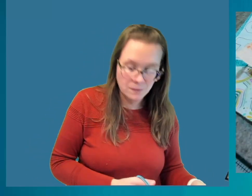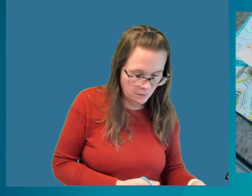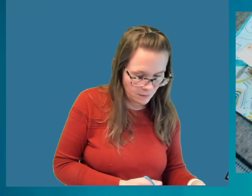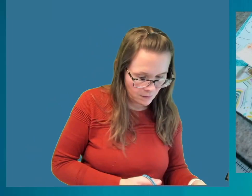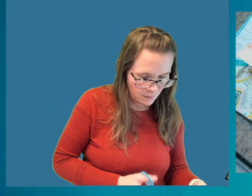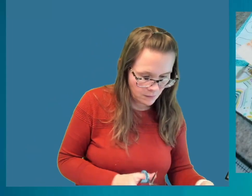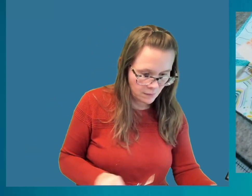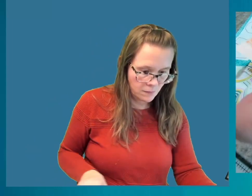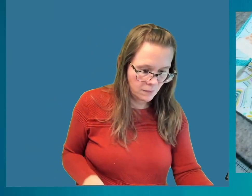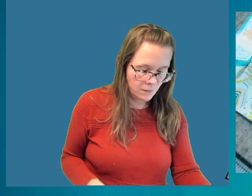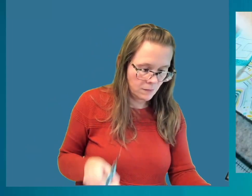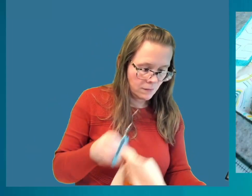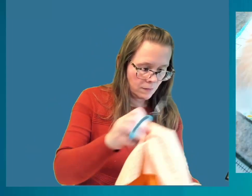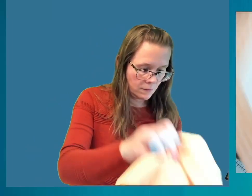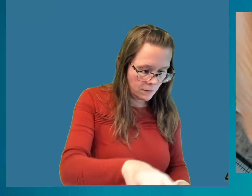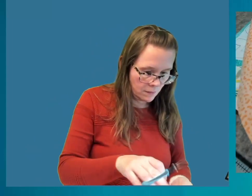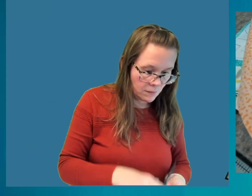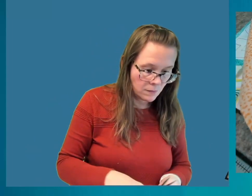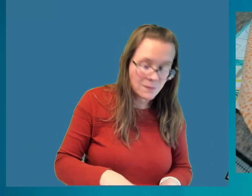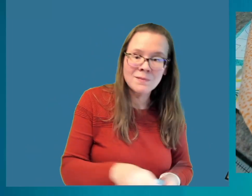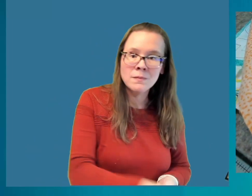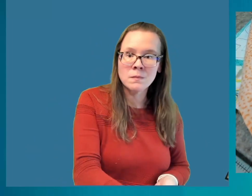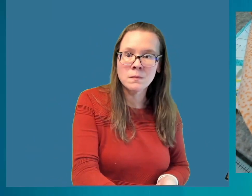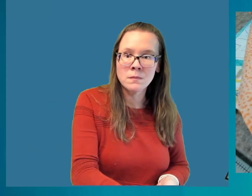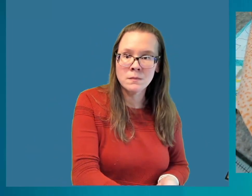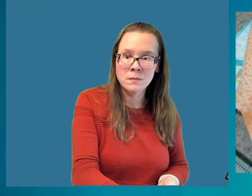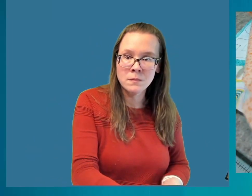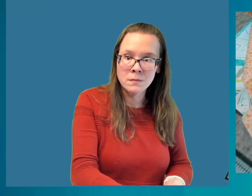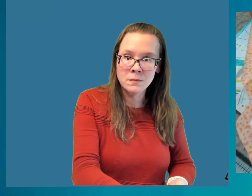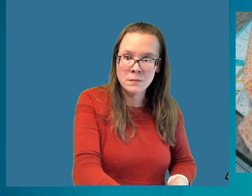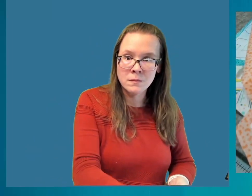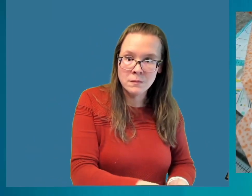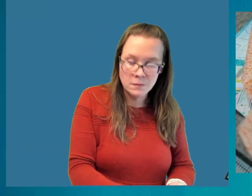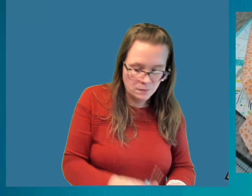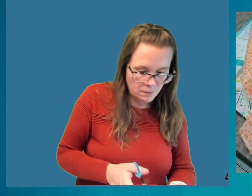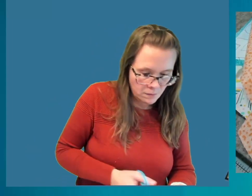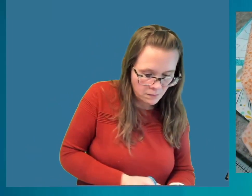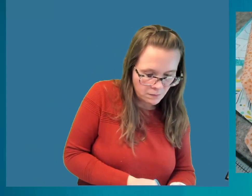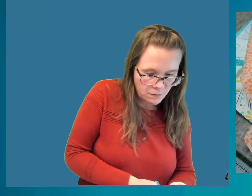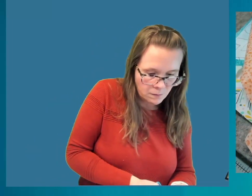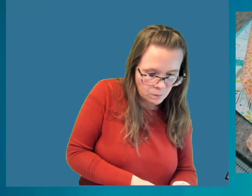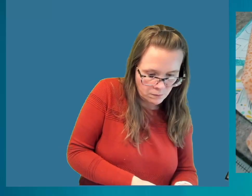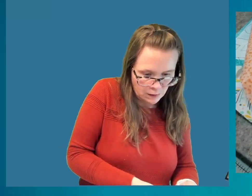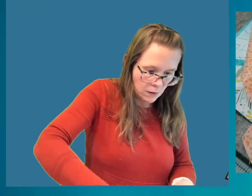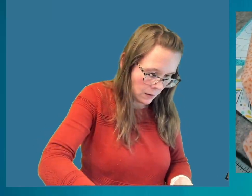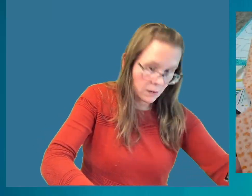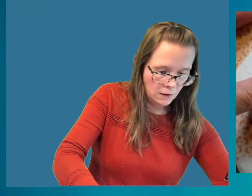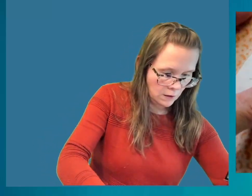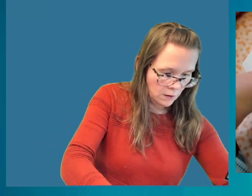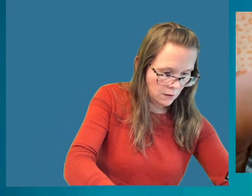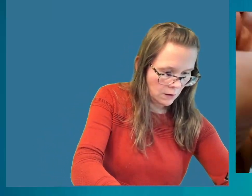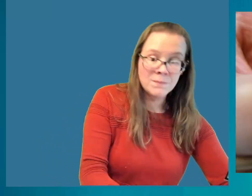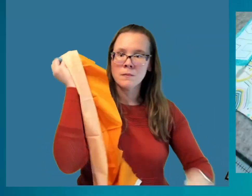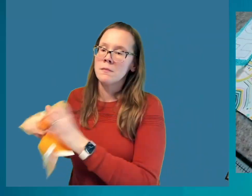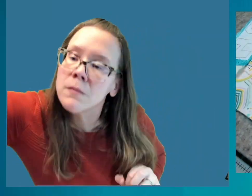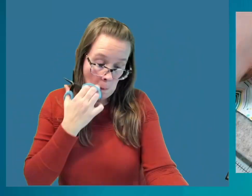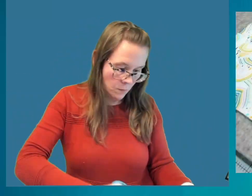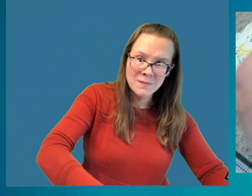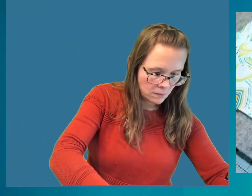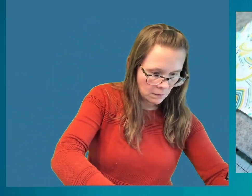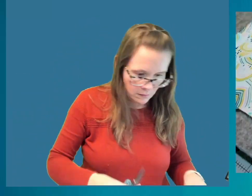And then I use my fabric scissors at this point to first, uh, trim the whole section off of my fat